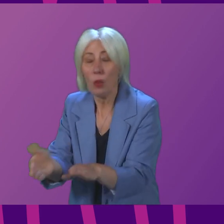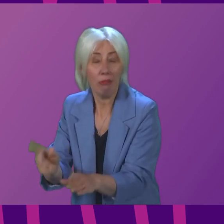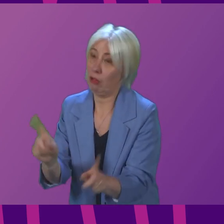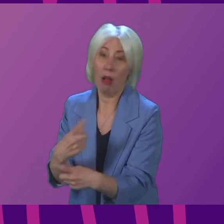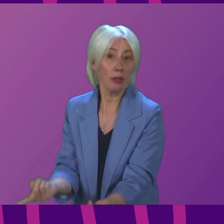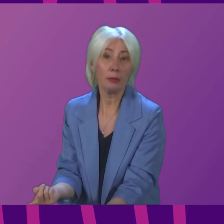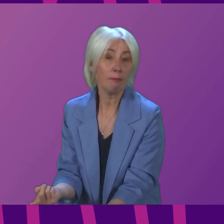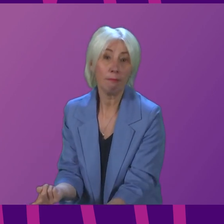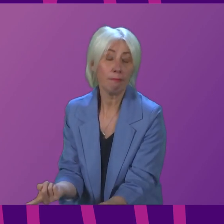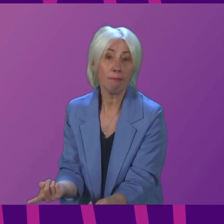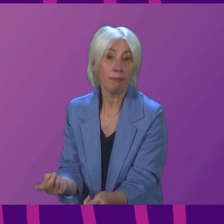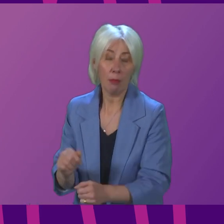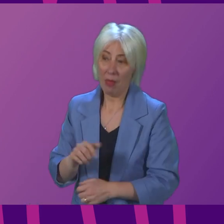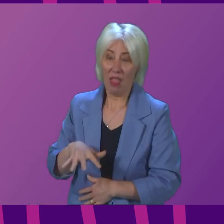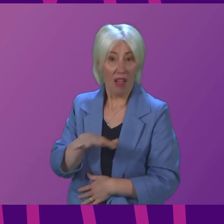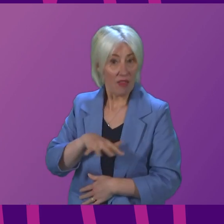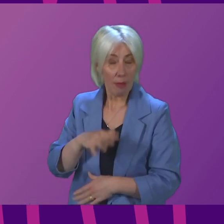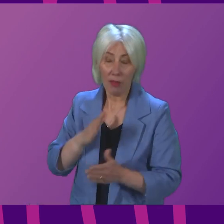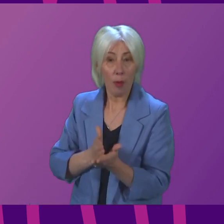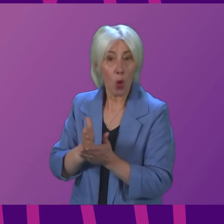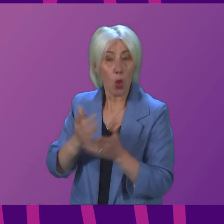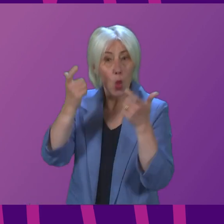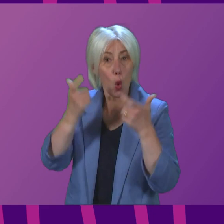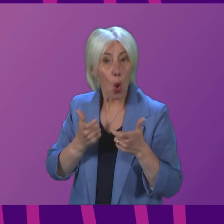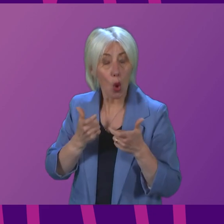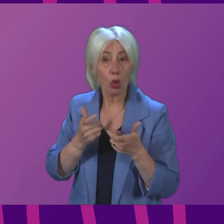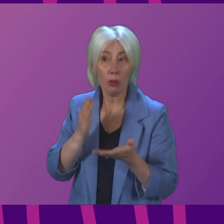that those families should perhaps go through the Scottish court system to get to the truth.